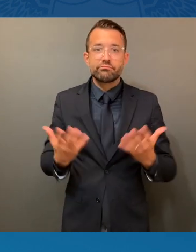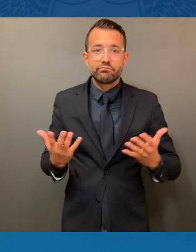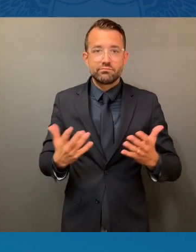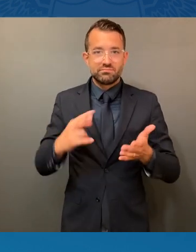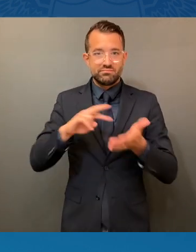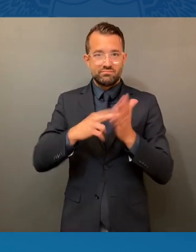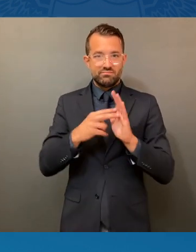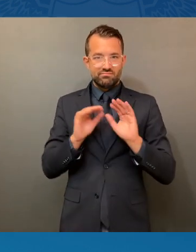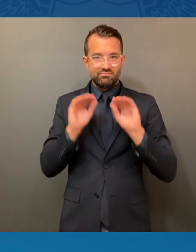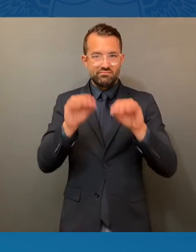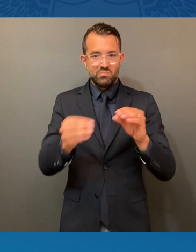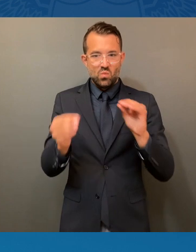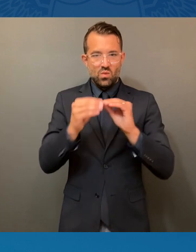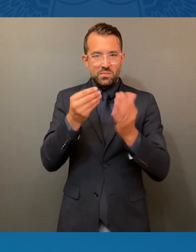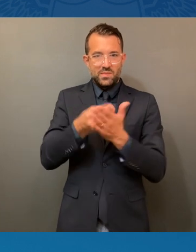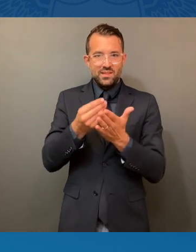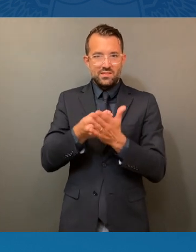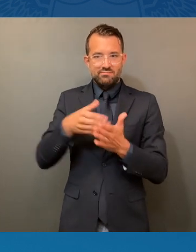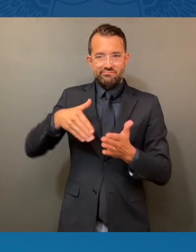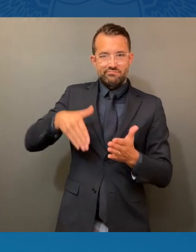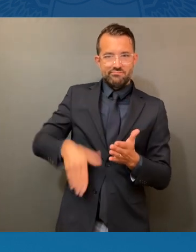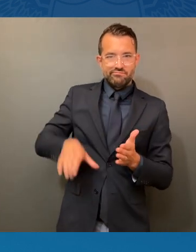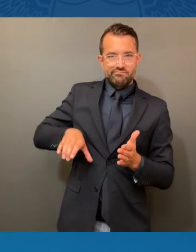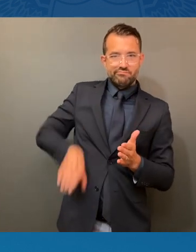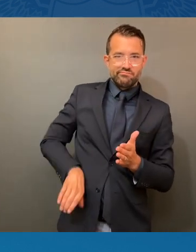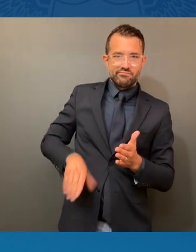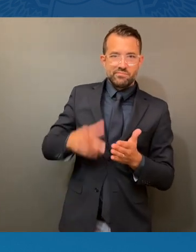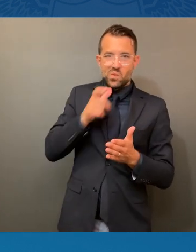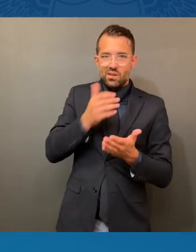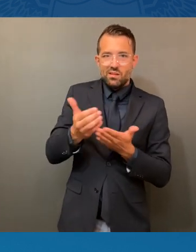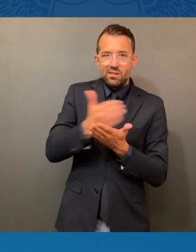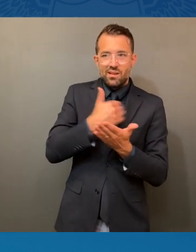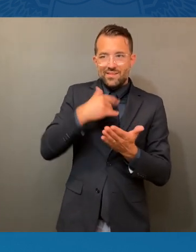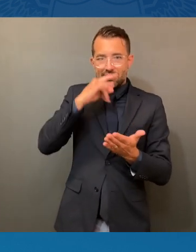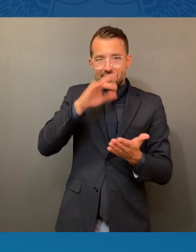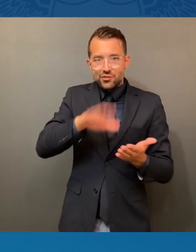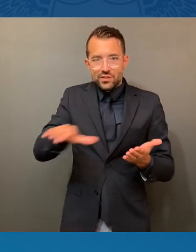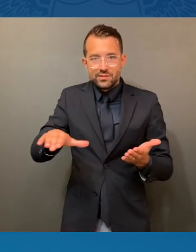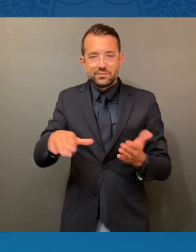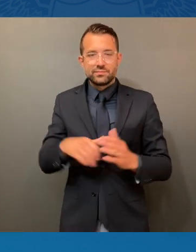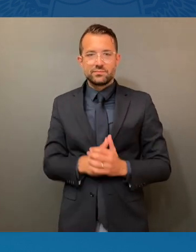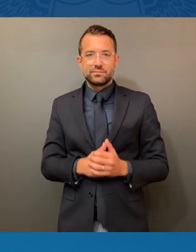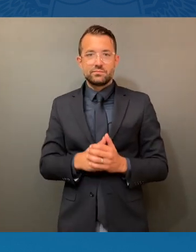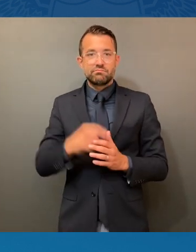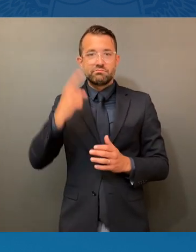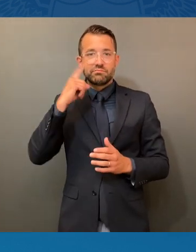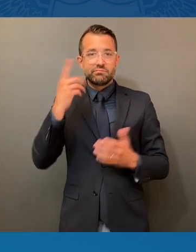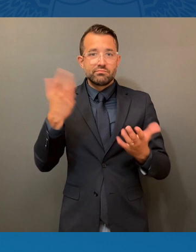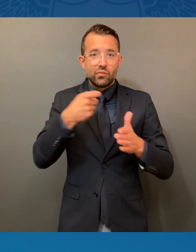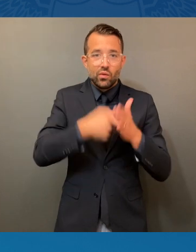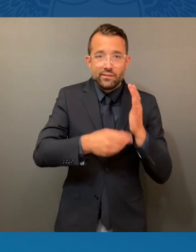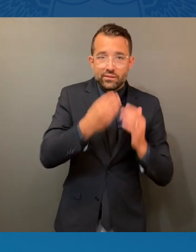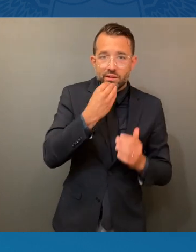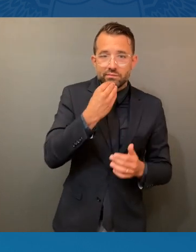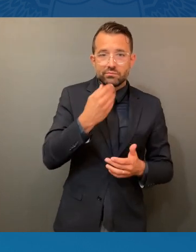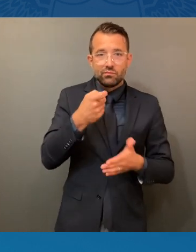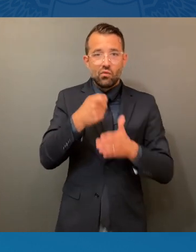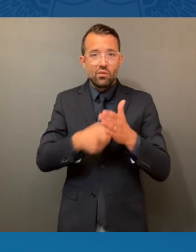who is parenting a child for the cost of food, medication, school supplies for their children.